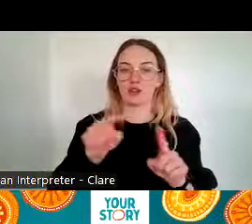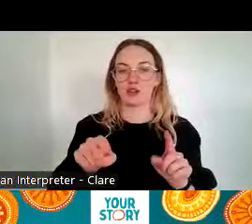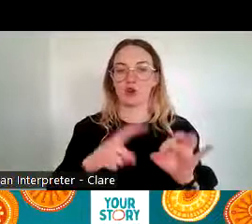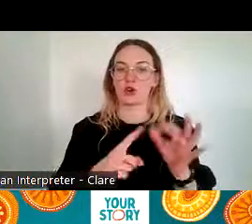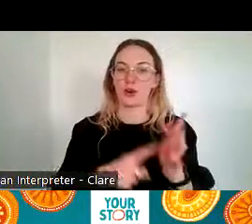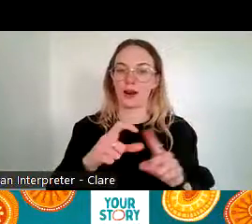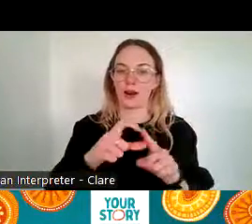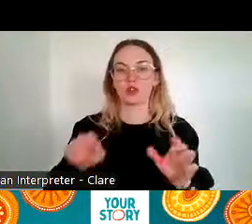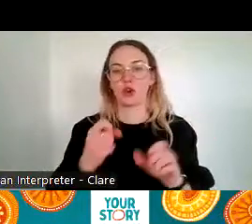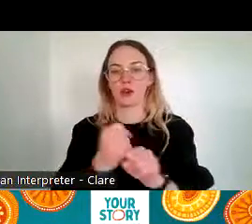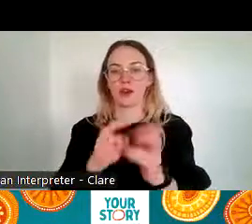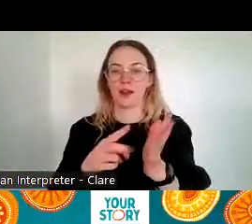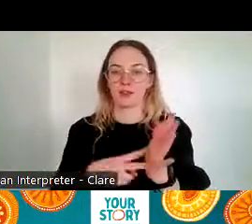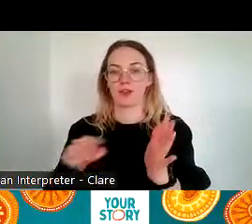You can check out our website yourstorydisabilitylegal.org.au. Our